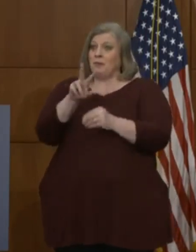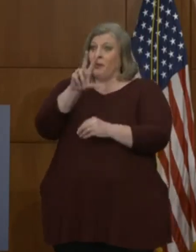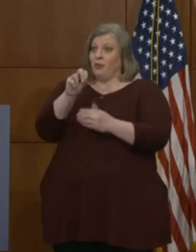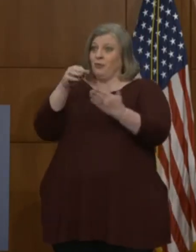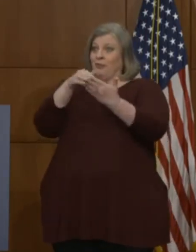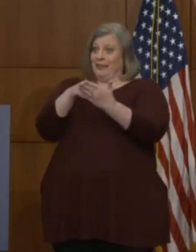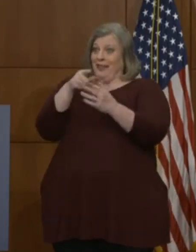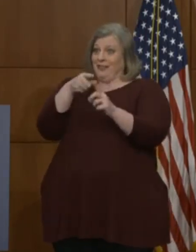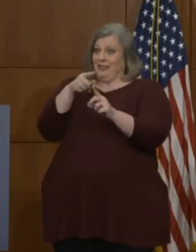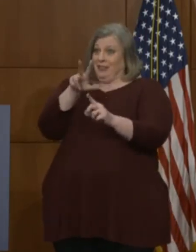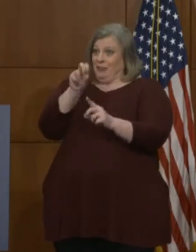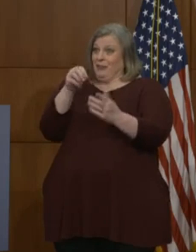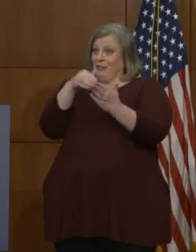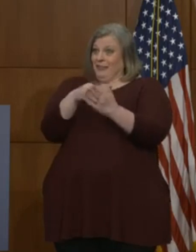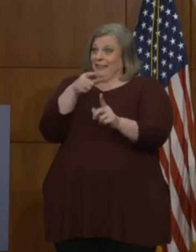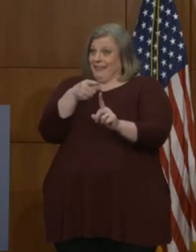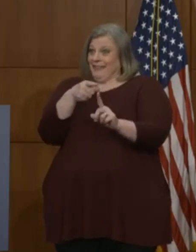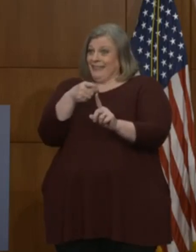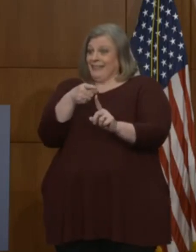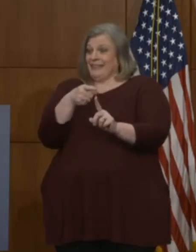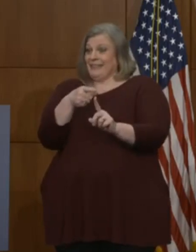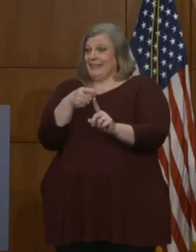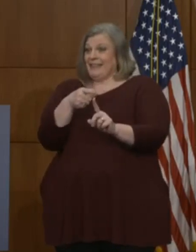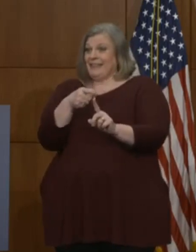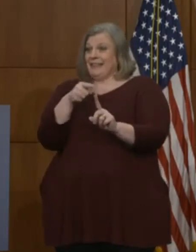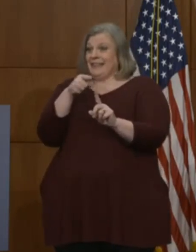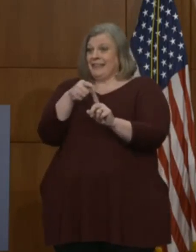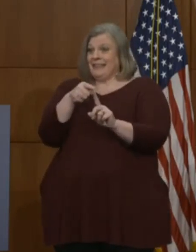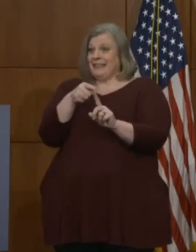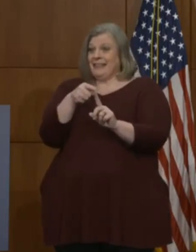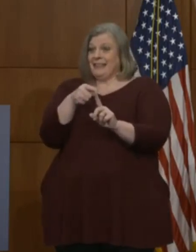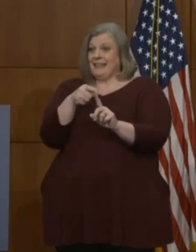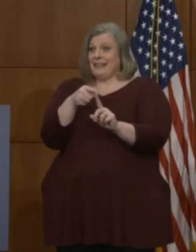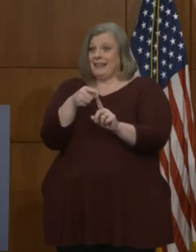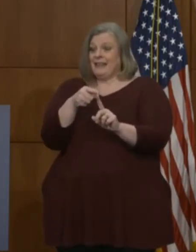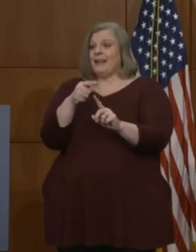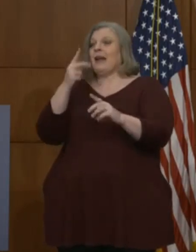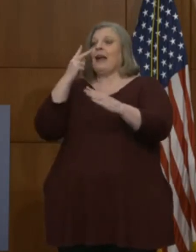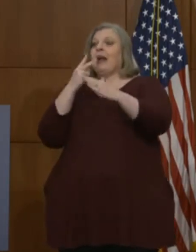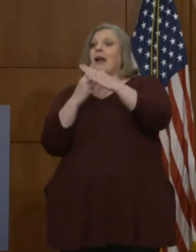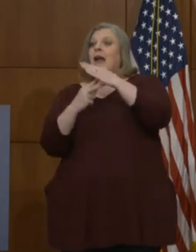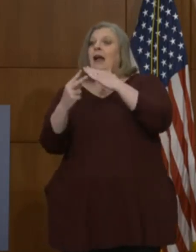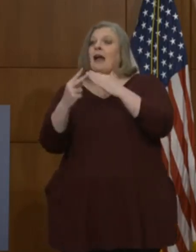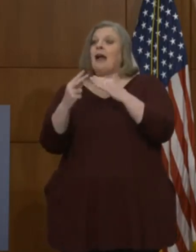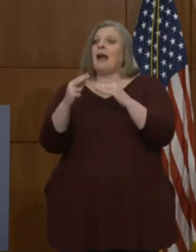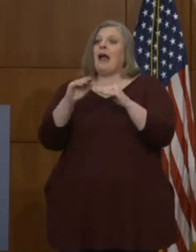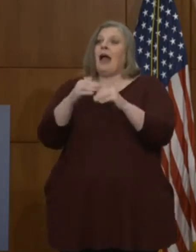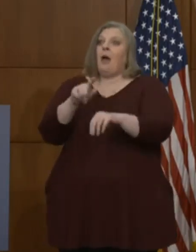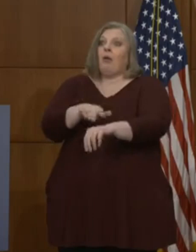THANKS SURE THING- BE GLAD TO GOVERNOR THE NUMBER THIRTY GOVERNOR THE NUMBER THIRTY THOUSAND WAS REALLY TAKING INTO THOUSAND WAS REALLY TAKING INTO ACCOUNT- THE- DURATION OF THIS